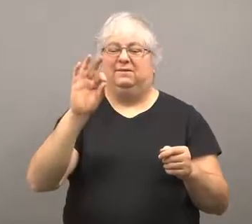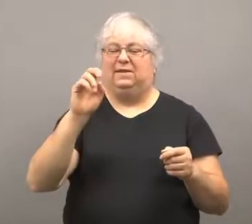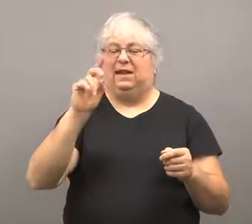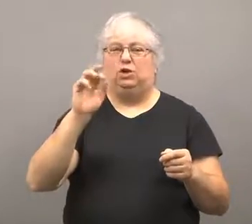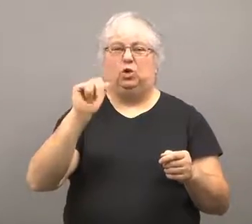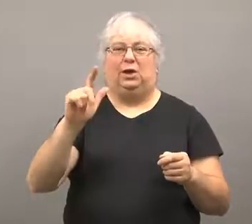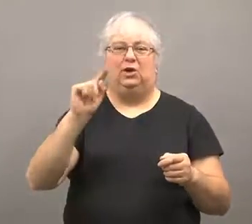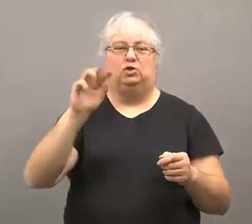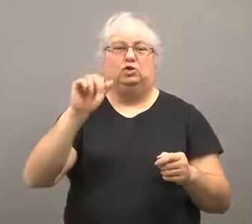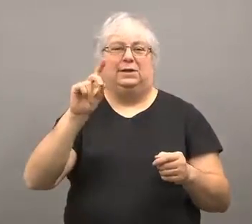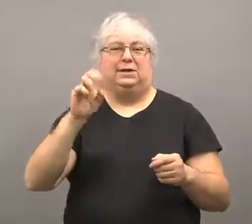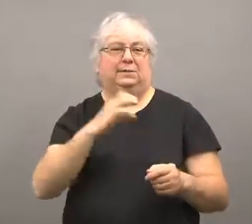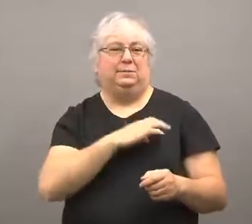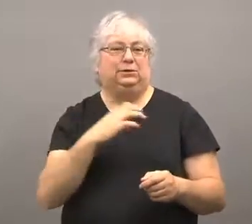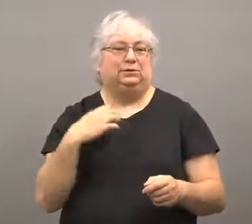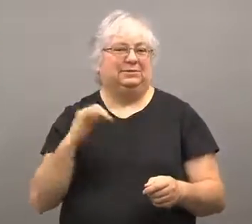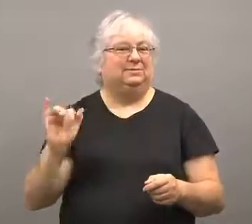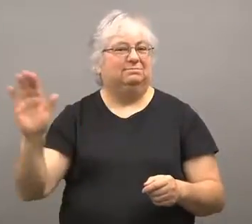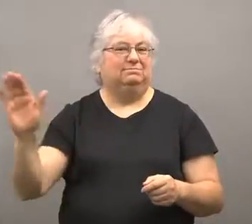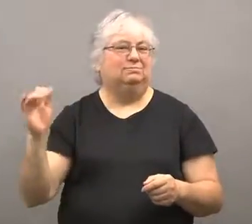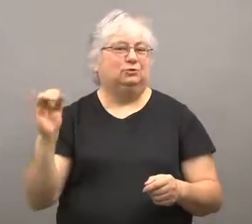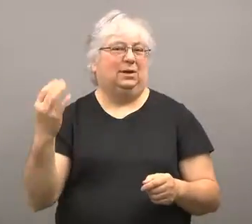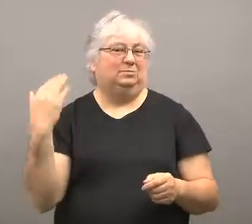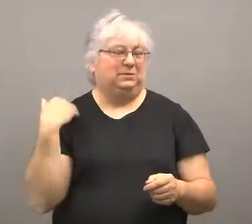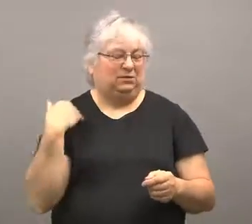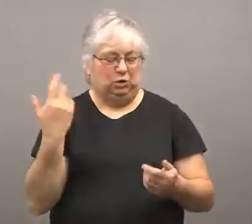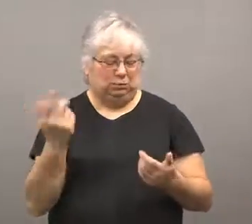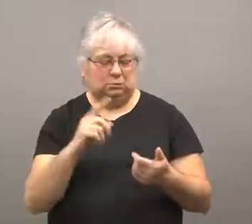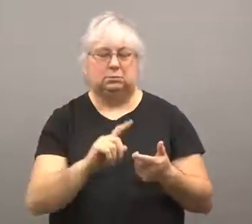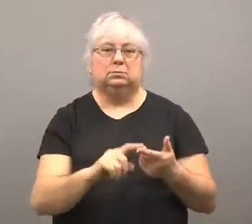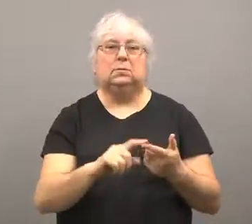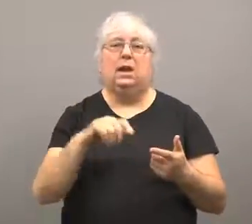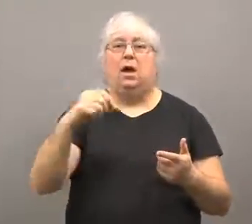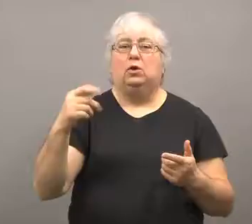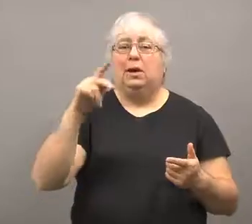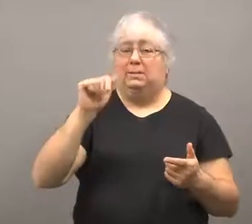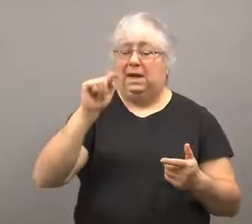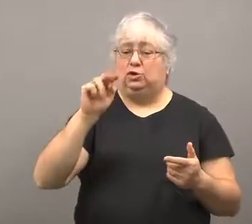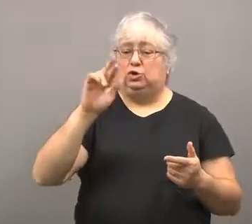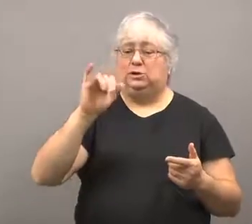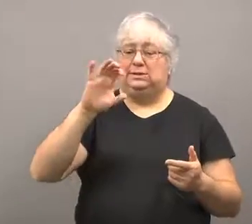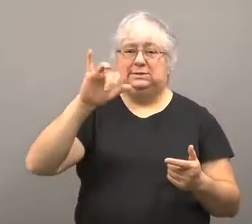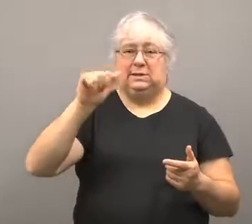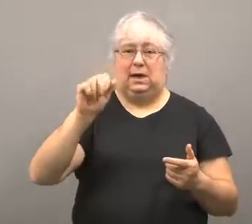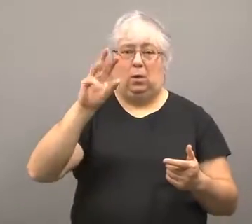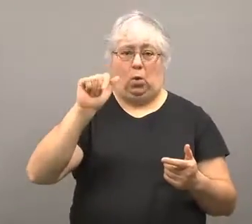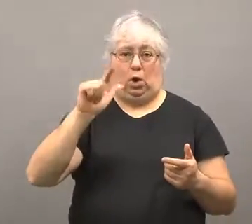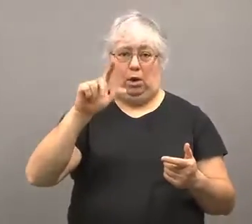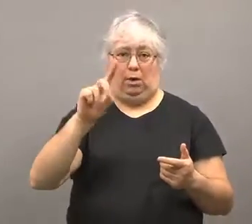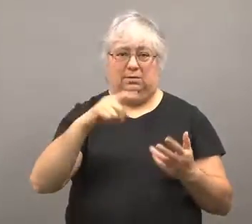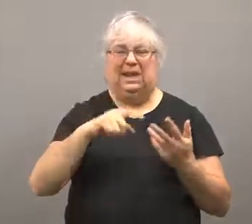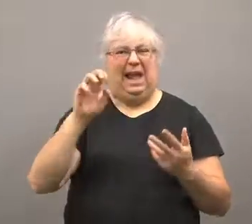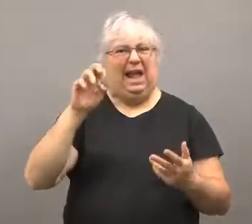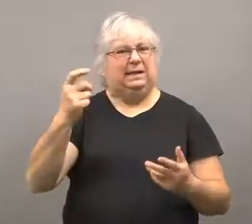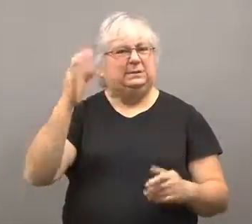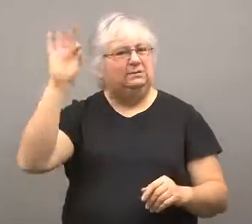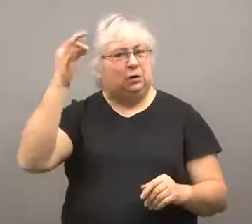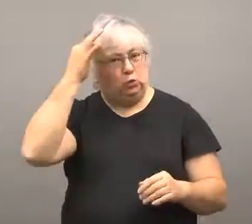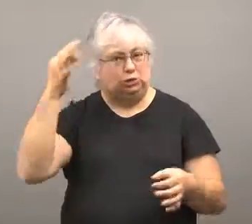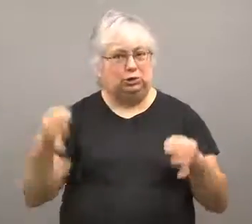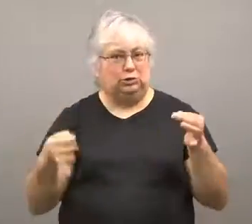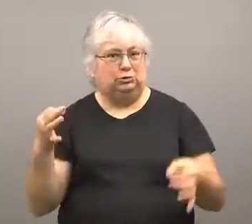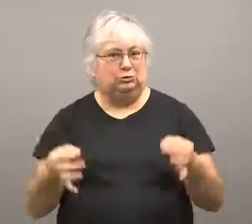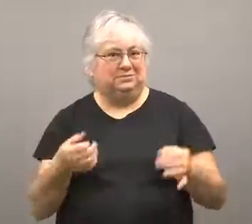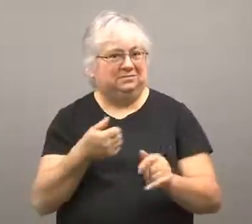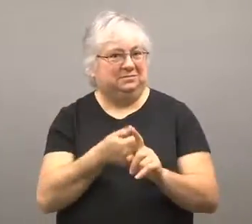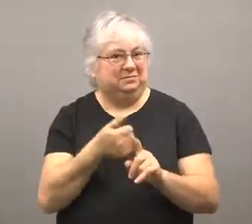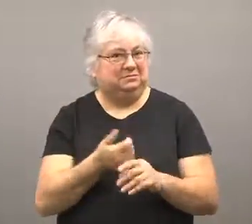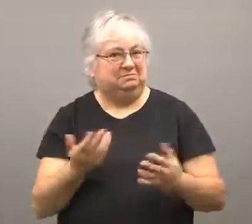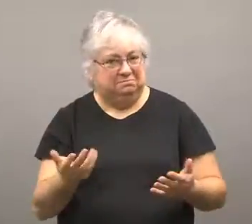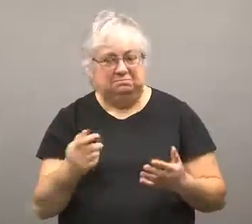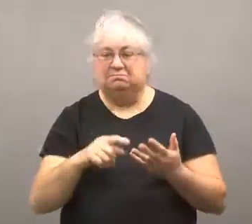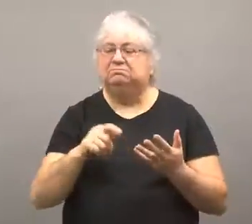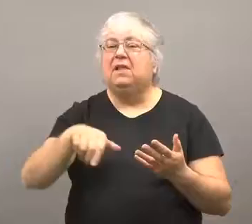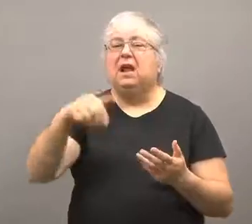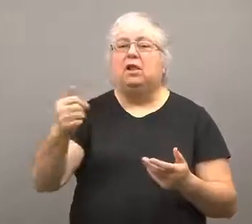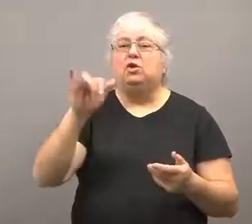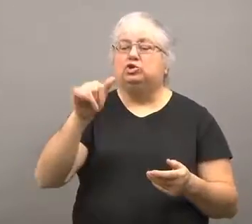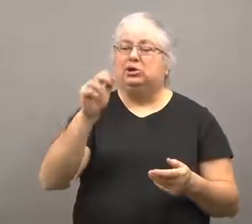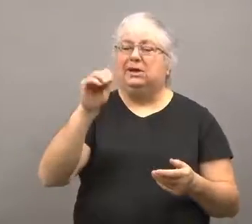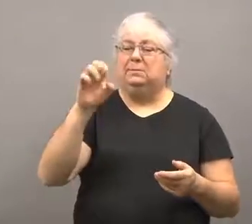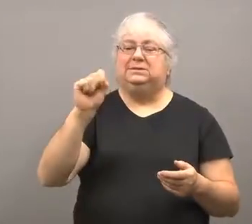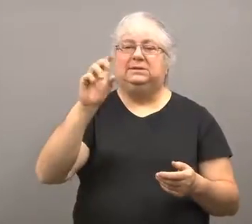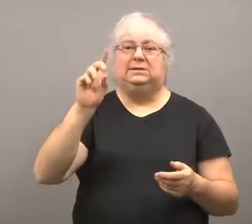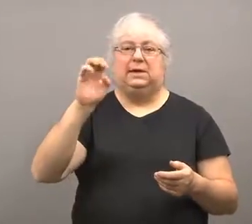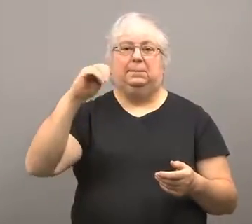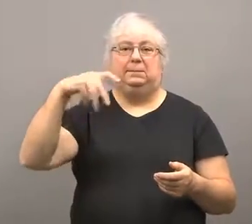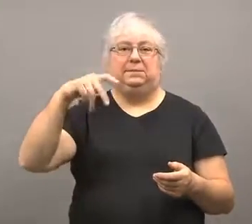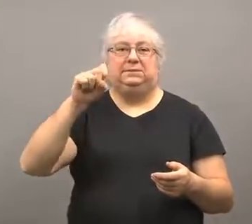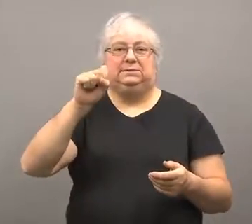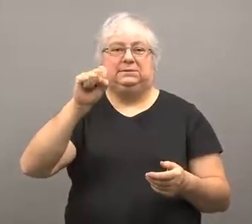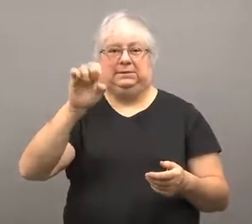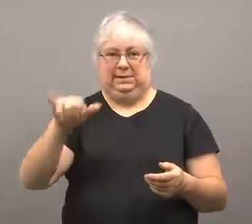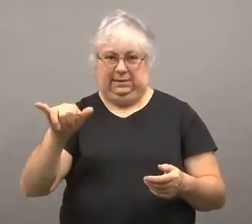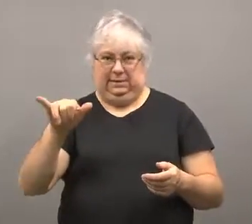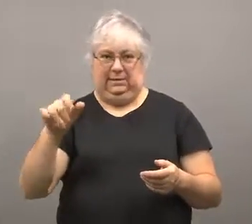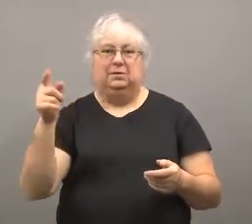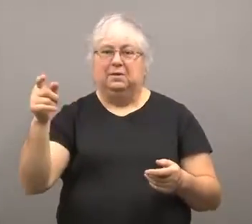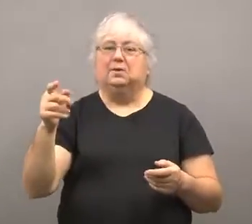or Federal Trade Commission, Patricia Wald, a former federal judge